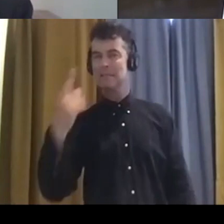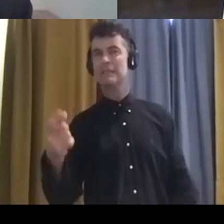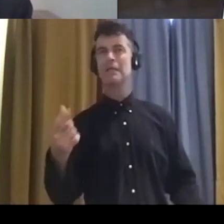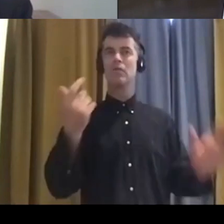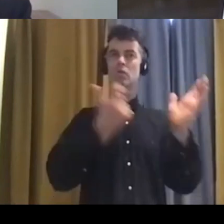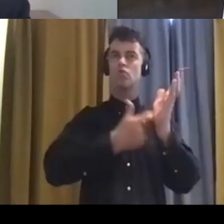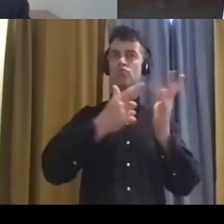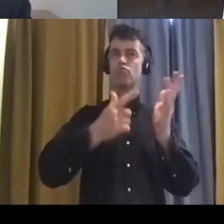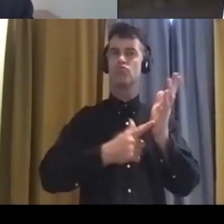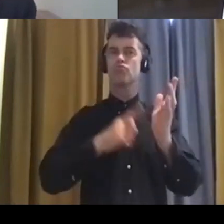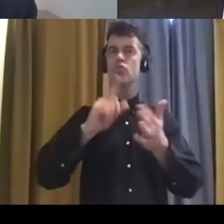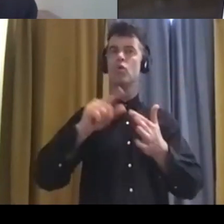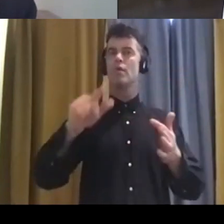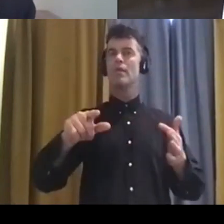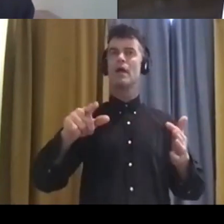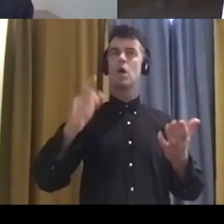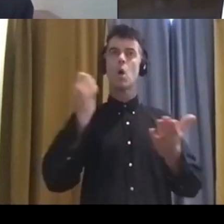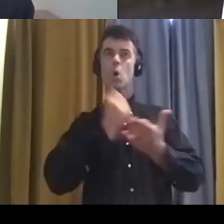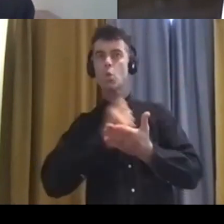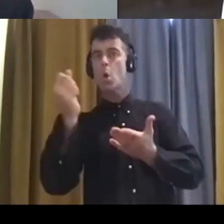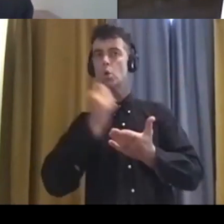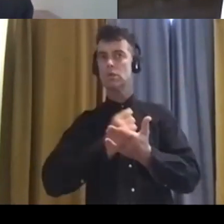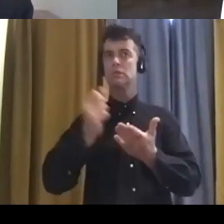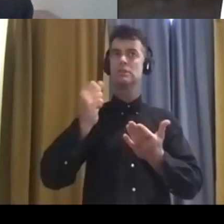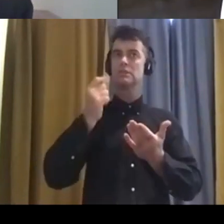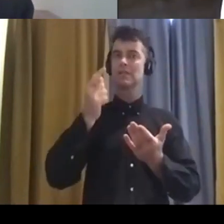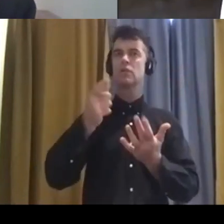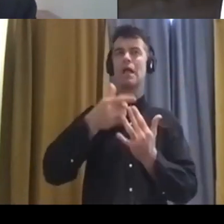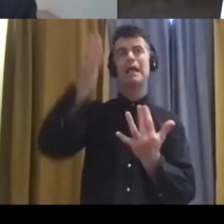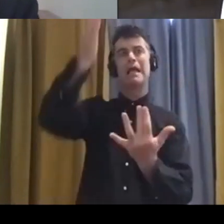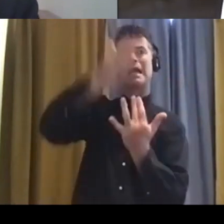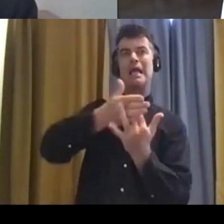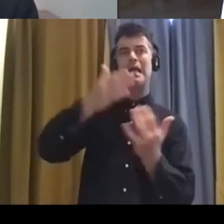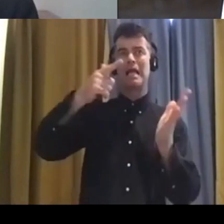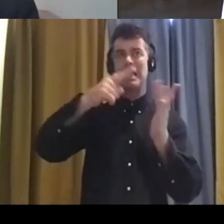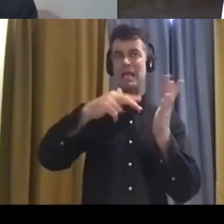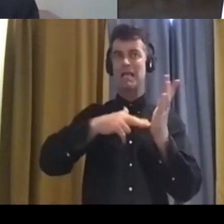that that quotas have had of being kind of an interim measure. Are you saying that we